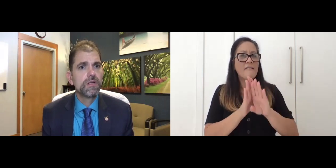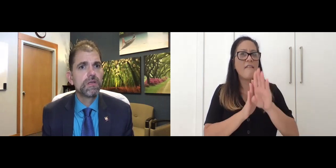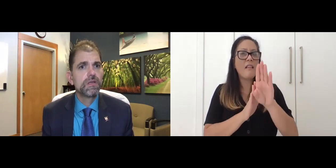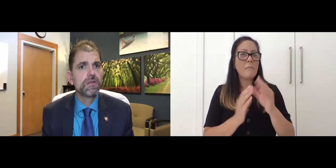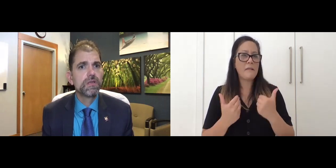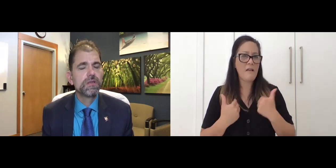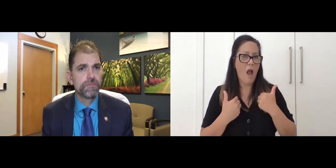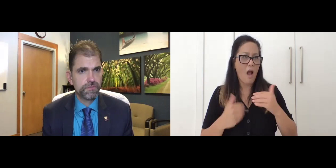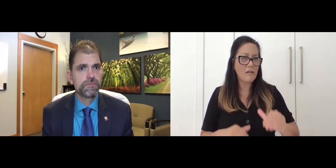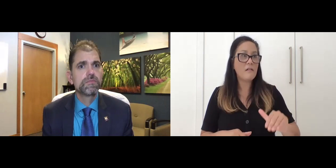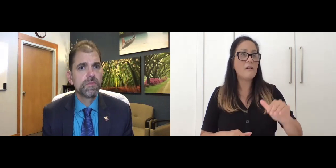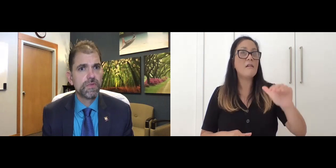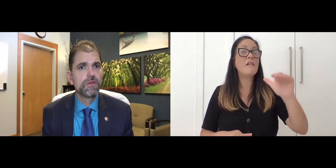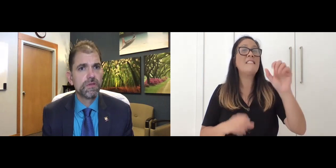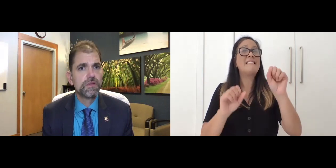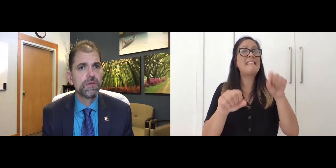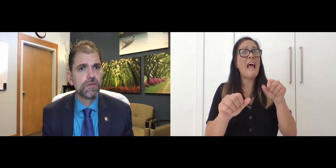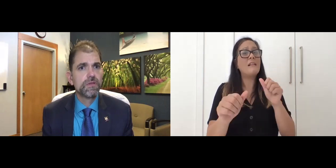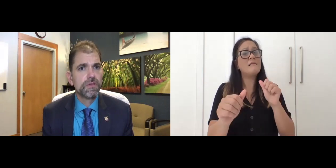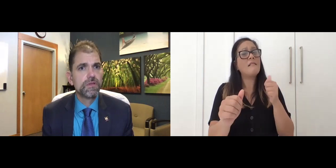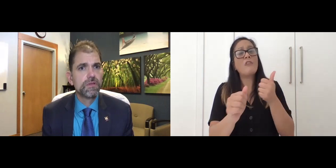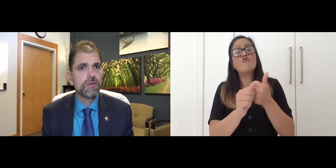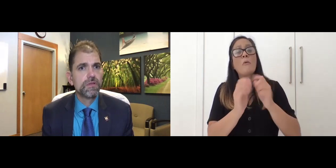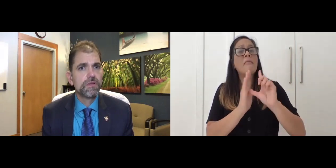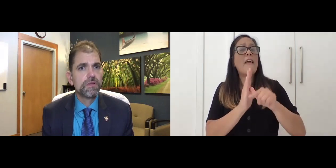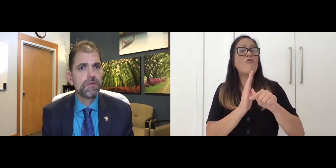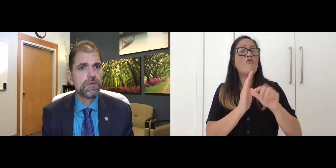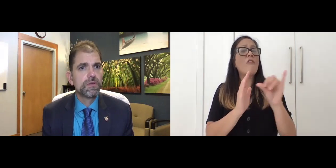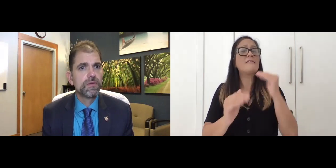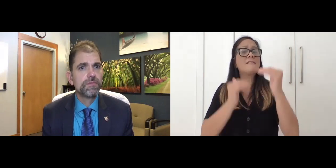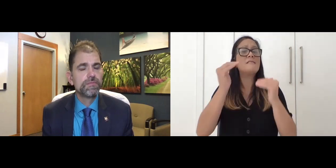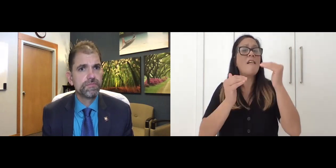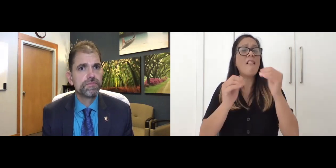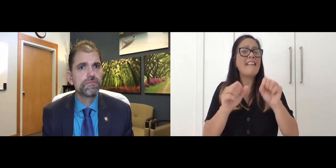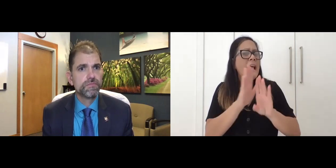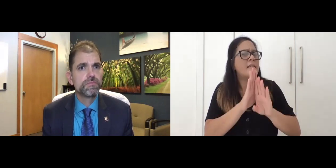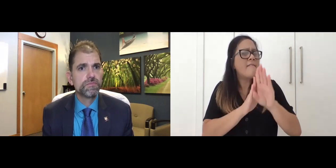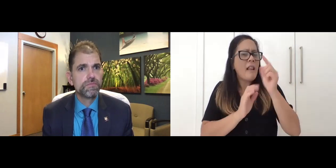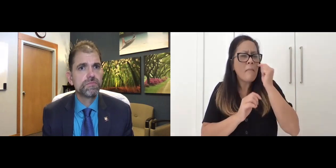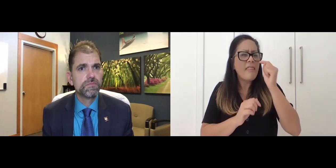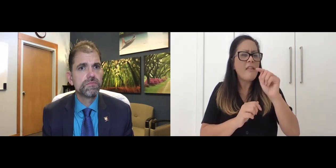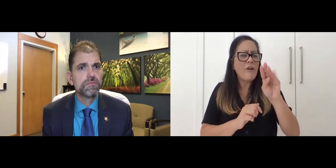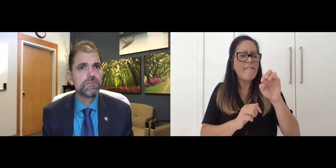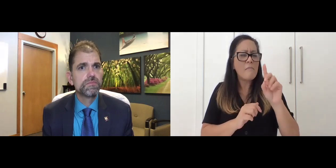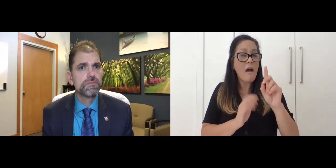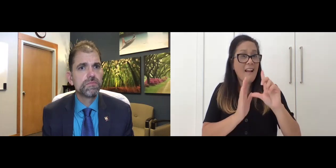lack of theory of mind. I'm wondering, could a person catch up?